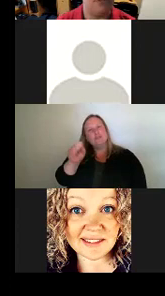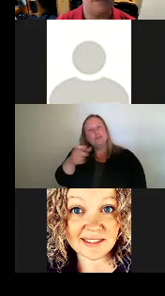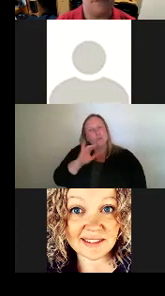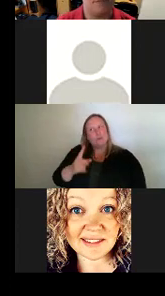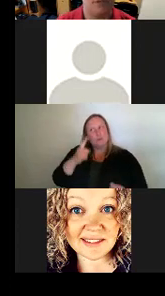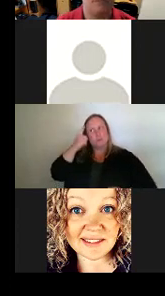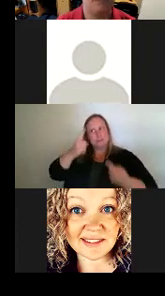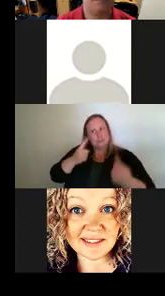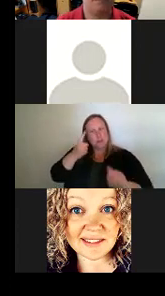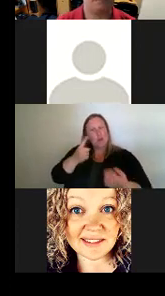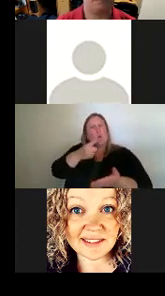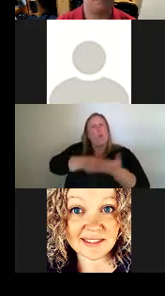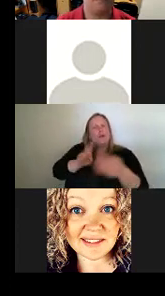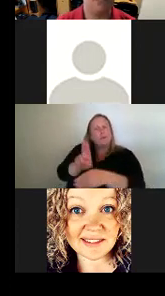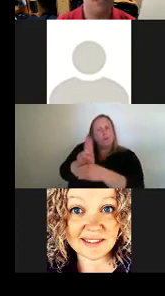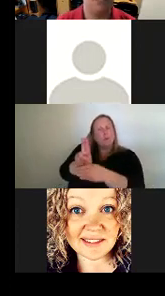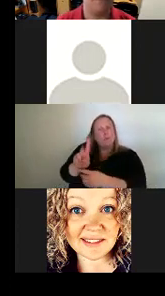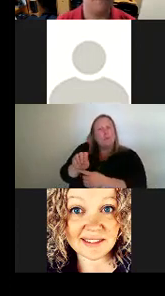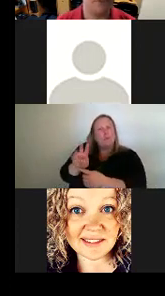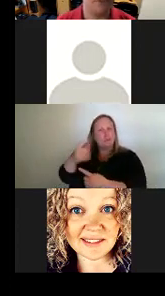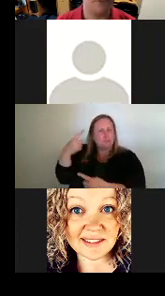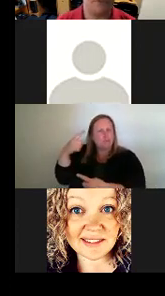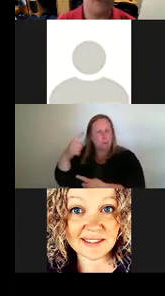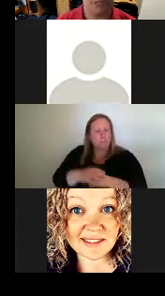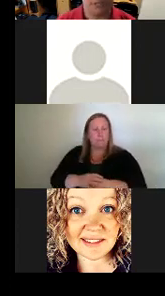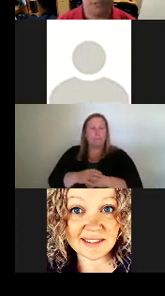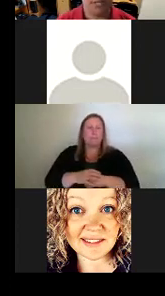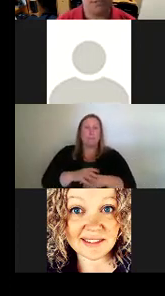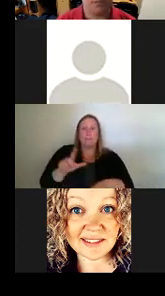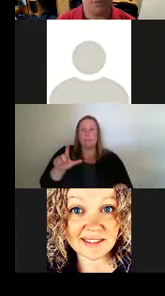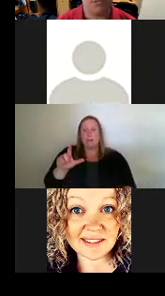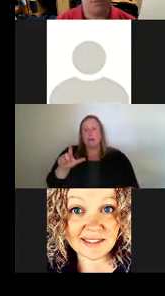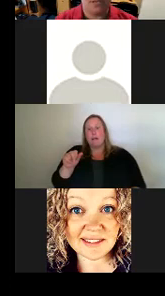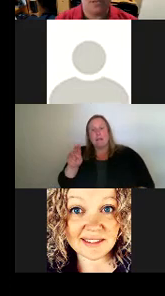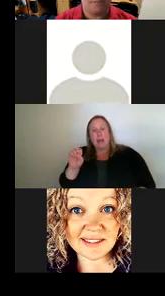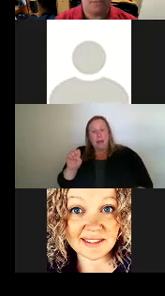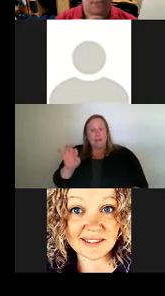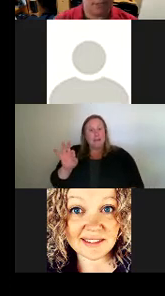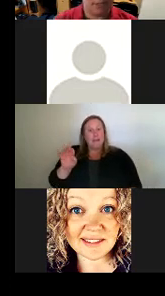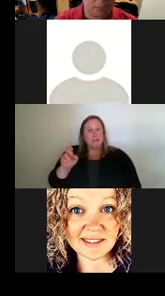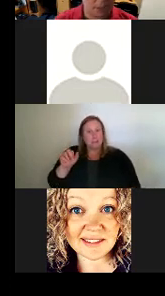DEVICE FOR. LINE FEATURES, SO THIS ALLOWS SOMEONE TO PLACE LINE MARKERS